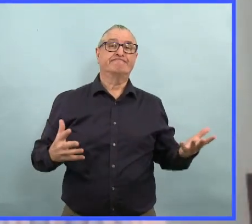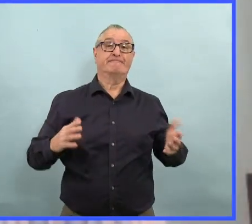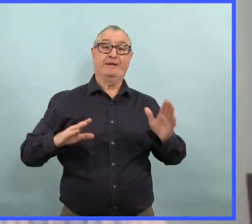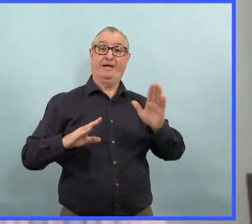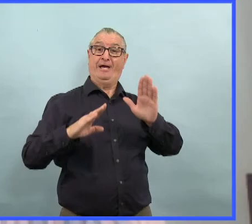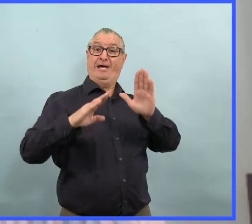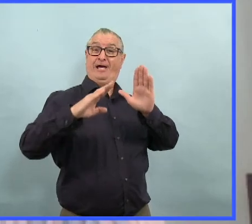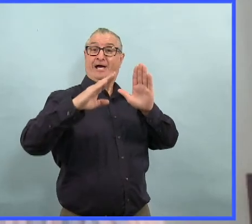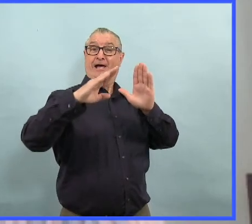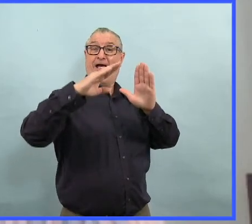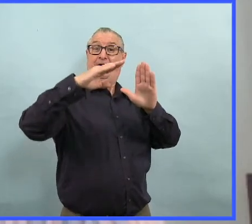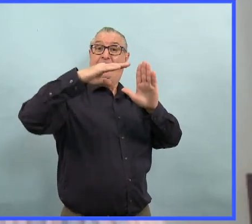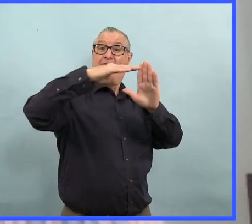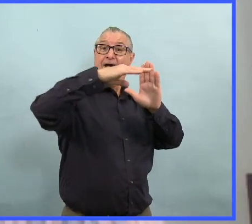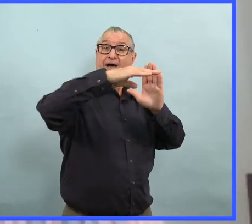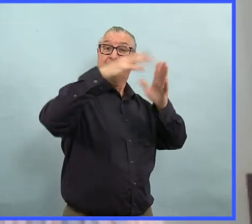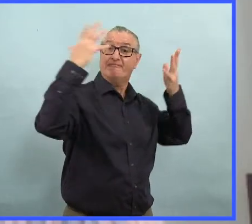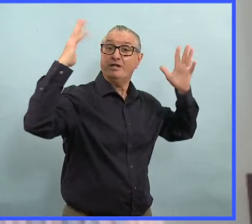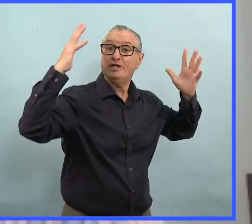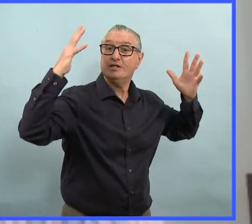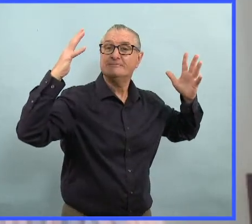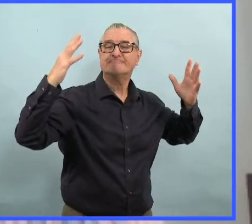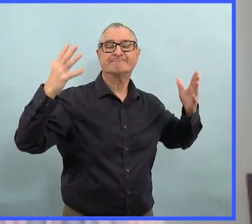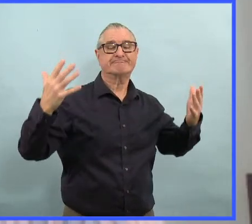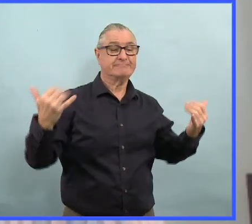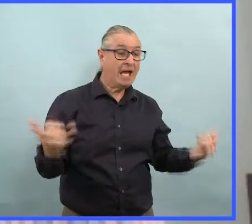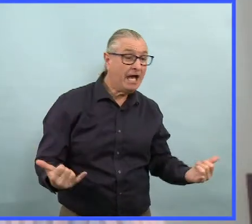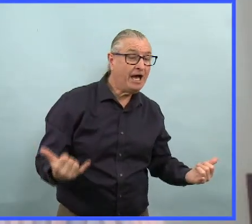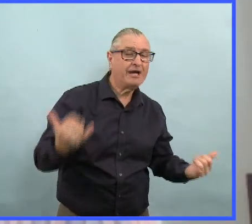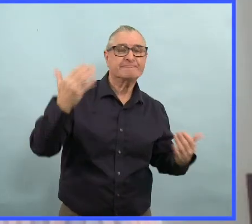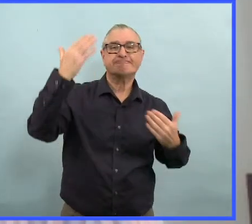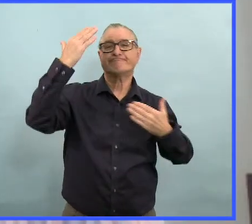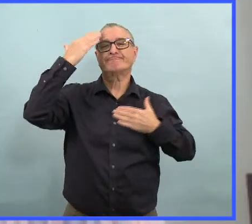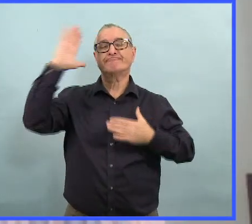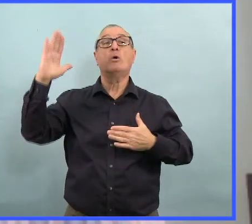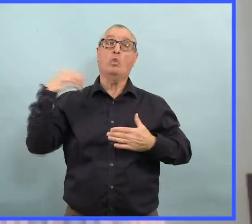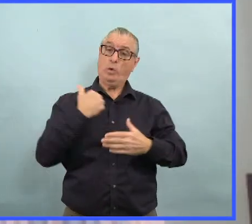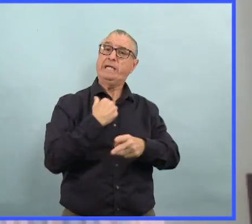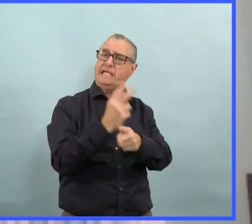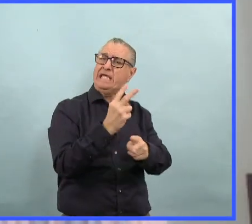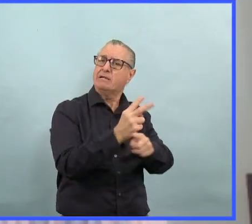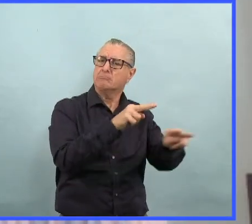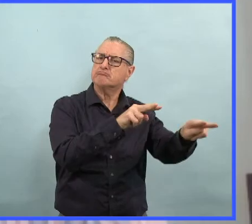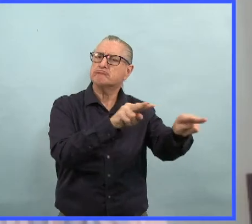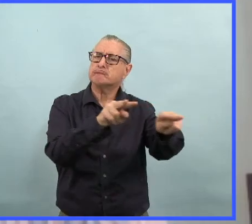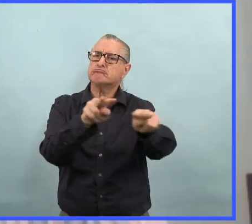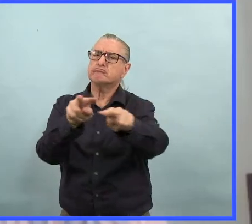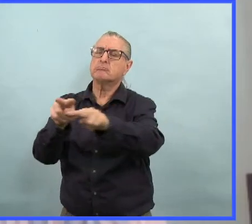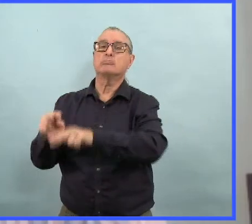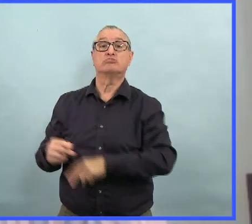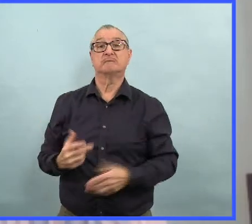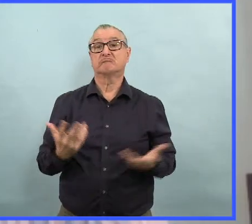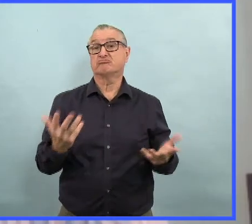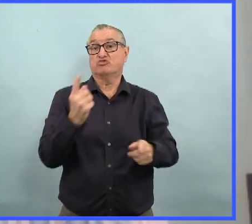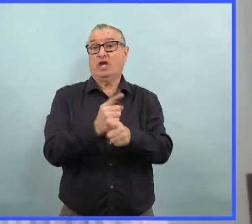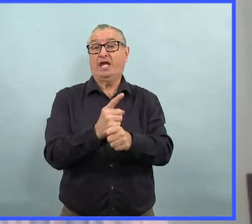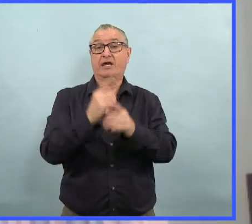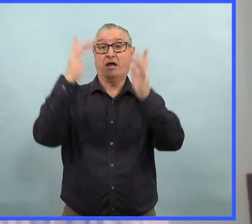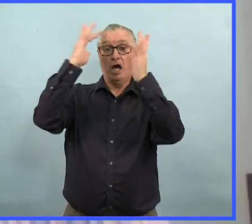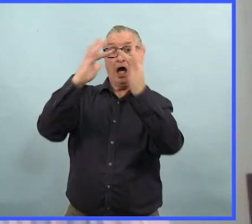again it's something that we'll we're watching uh closely you're right things like hospitalizations and these severe outcomes are lagging